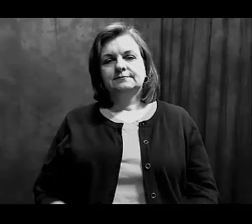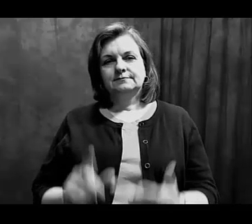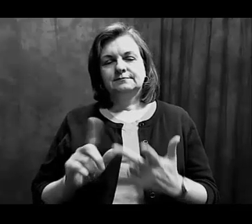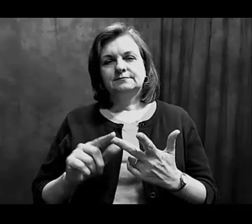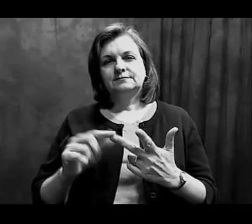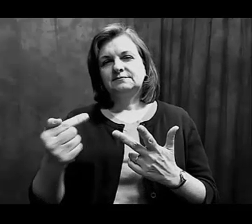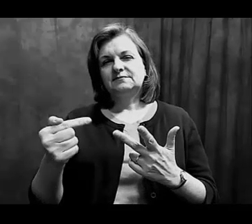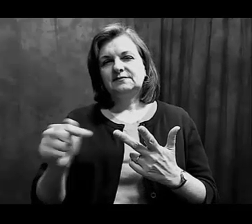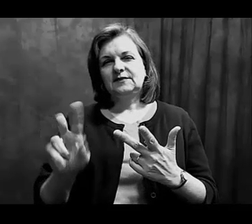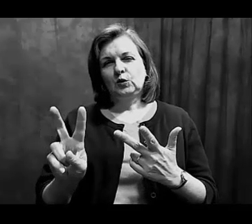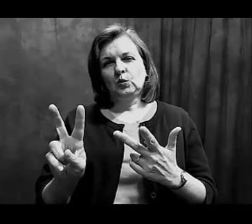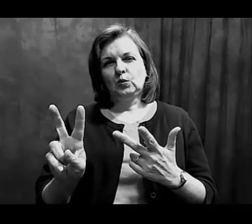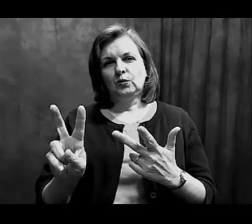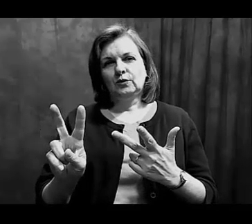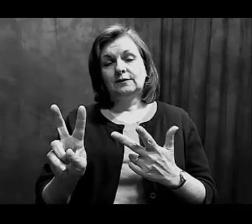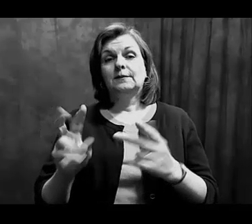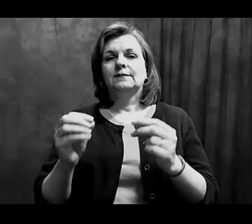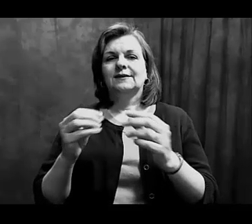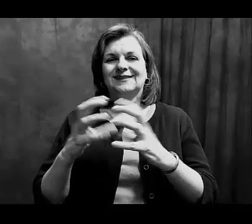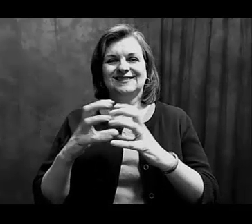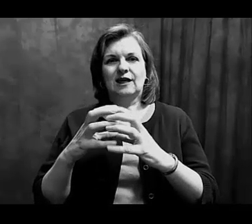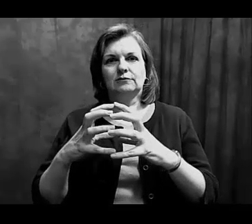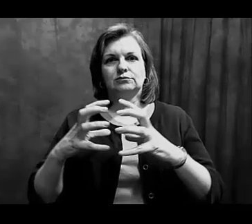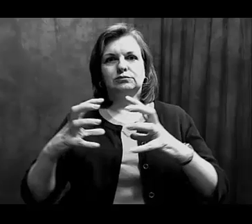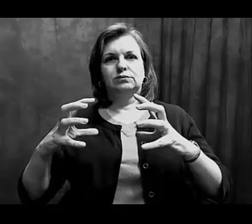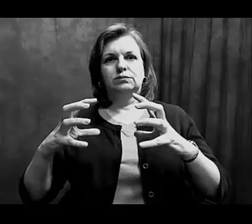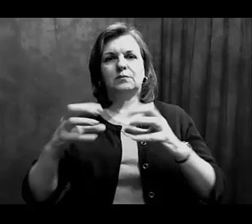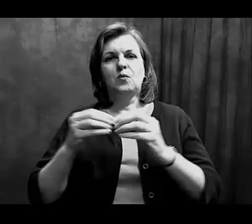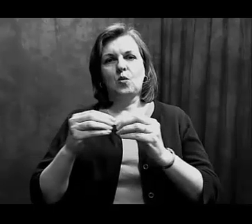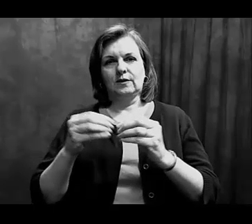G2 we look at more growth